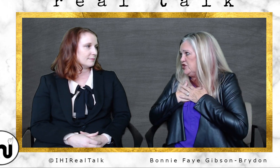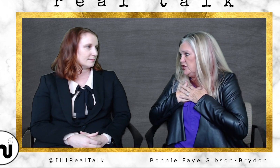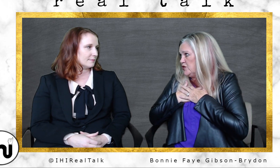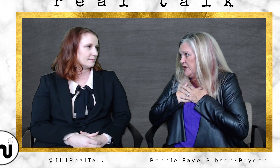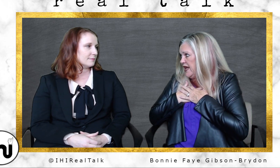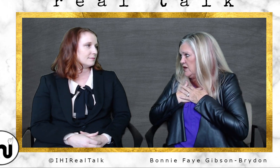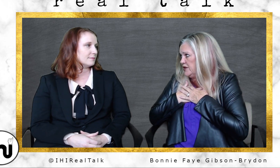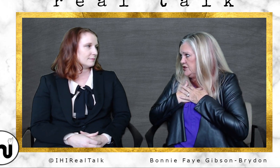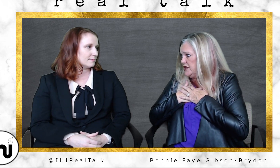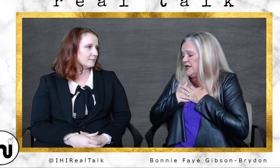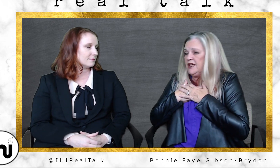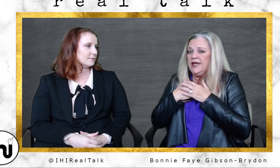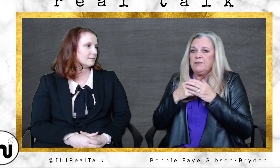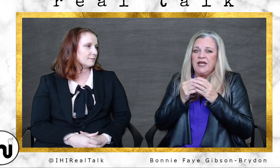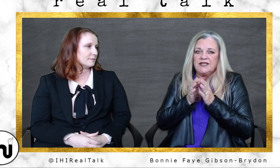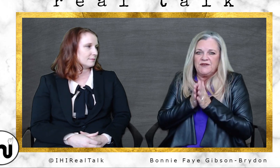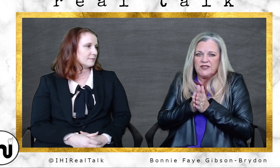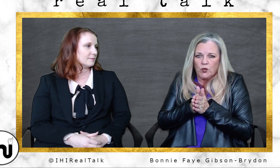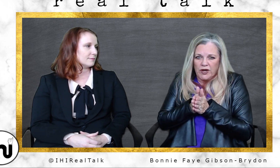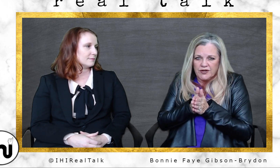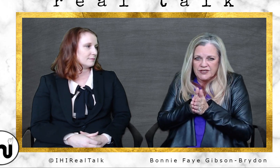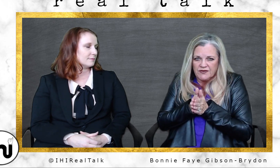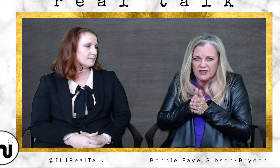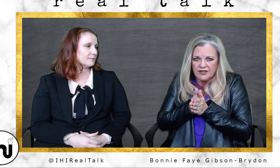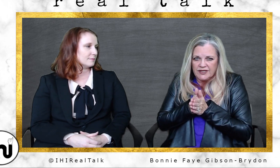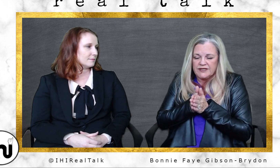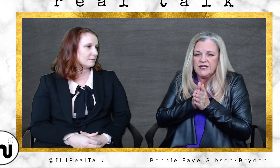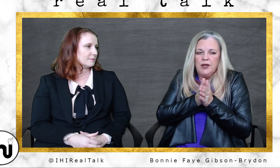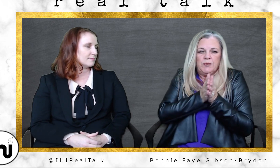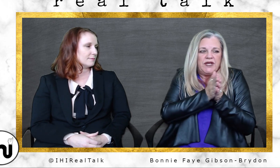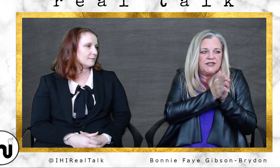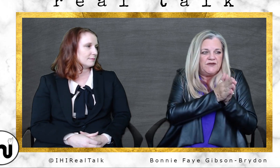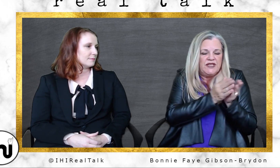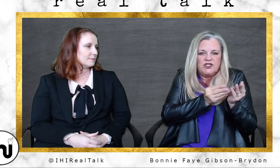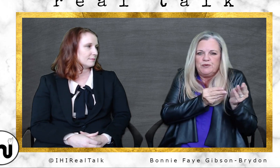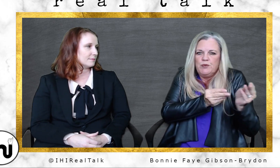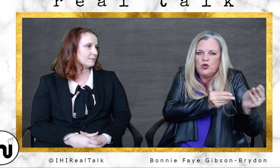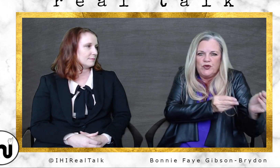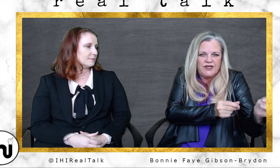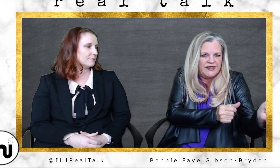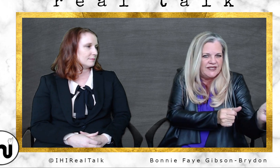use of language, because of his awareness of legalese, because of his smoothness in